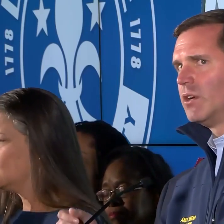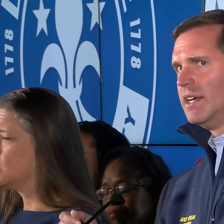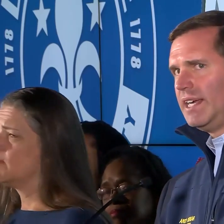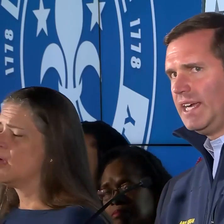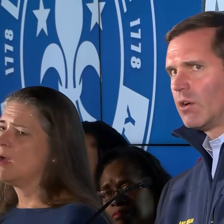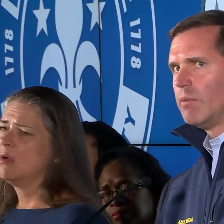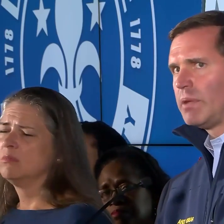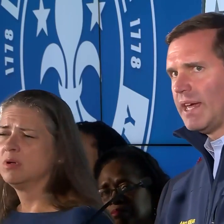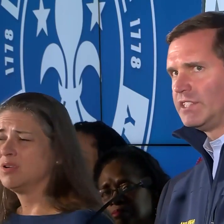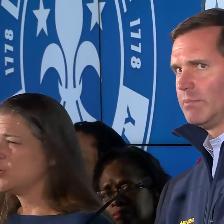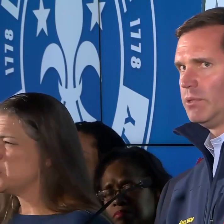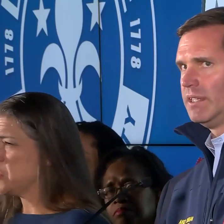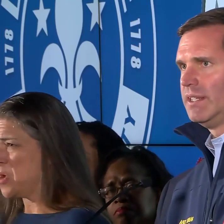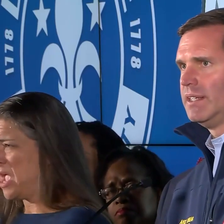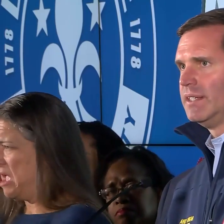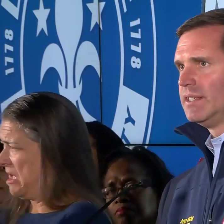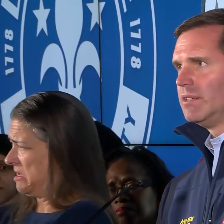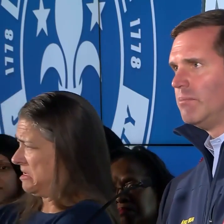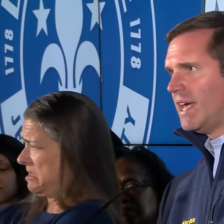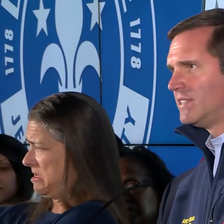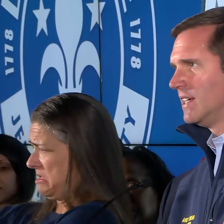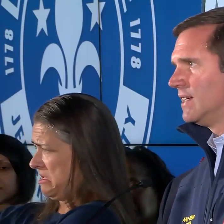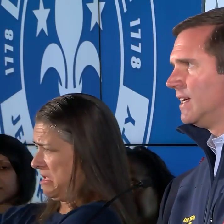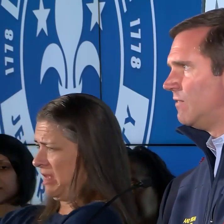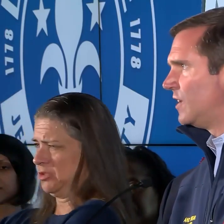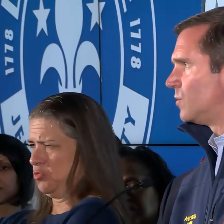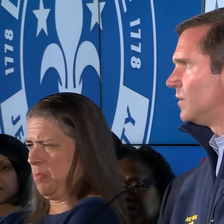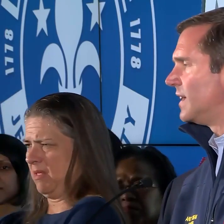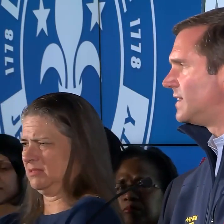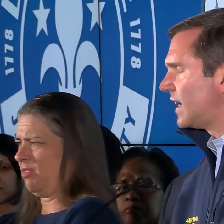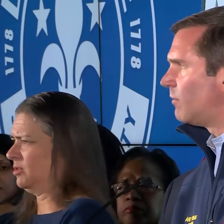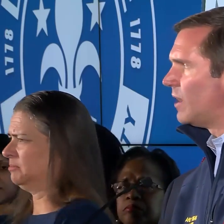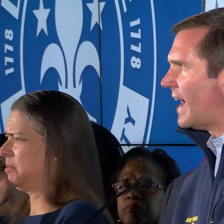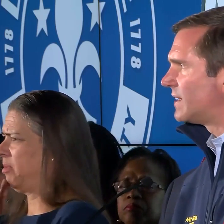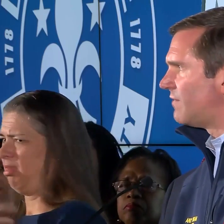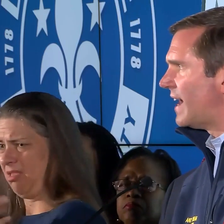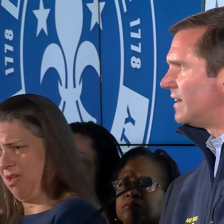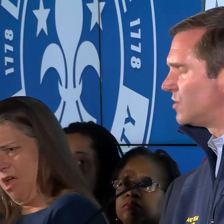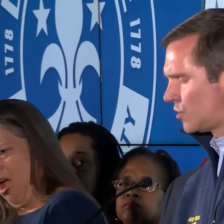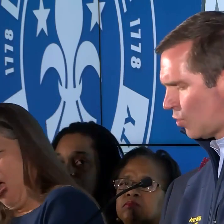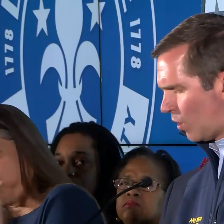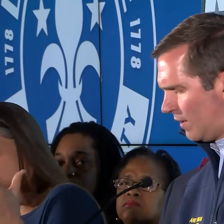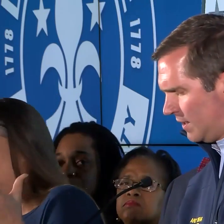are irreplaceable, amazing individuals that *** terrible act of violence tore